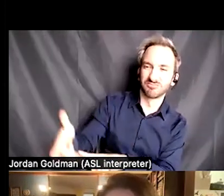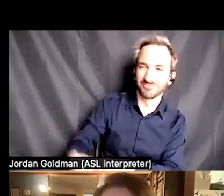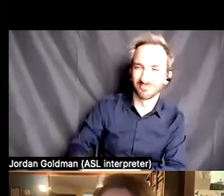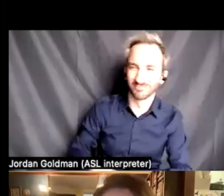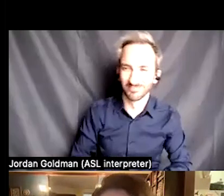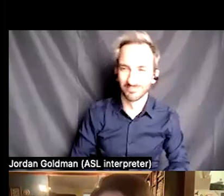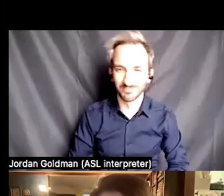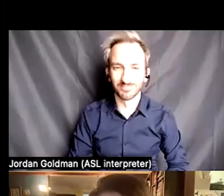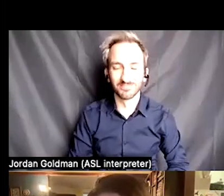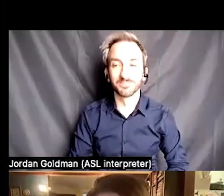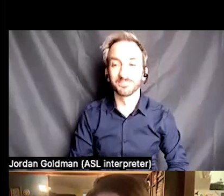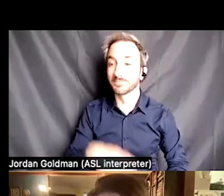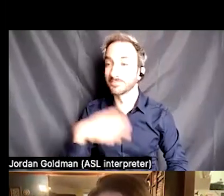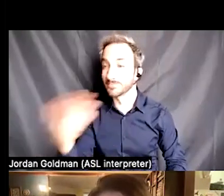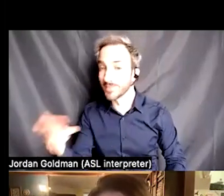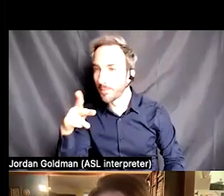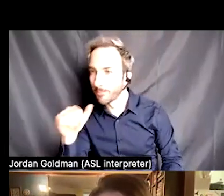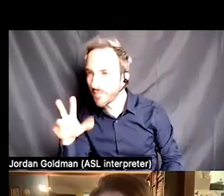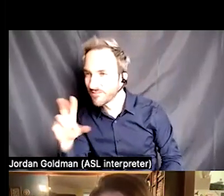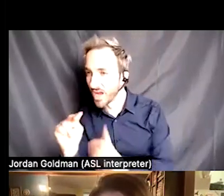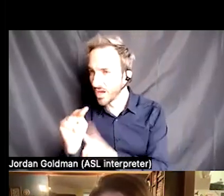Pavan, what are you seeing with travel in the gift market?